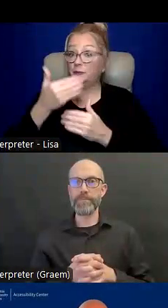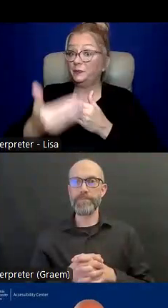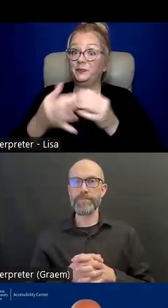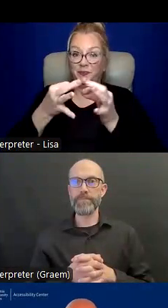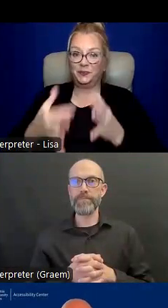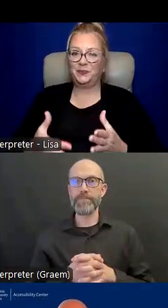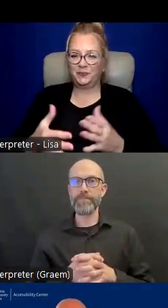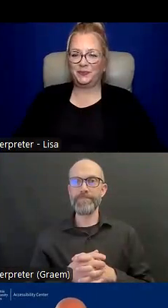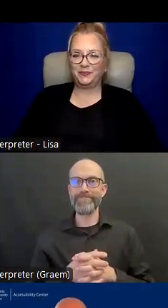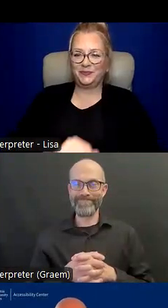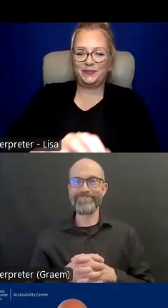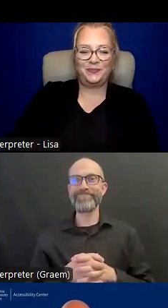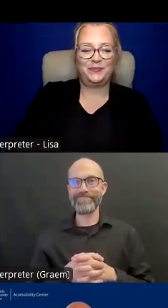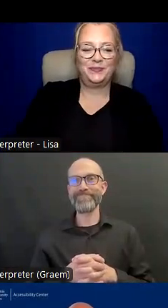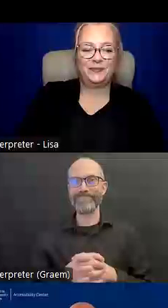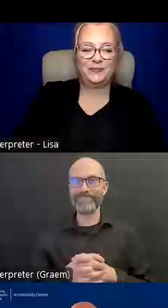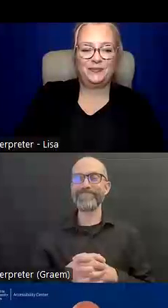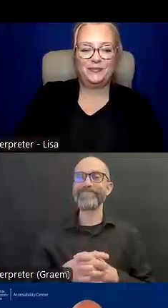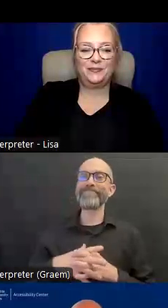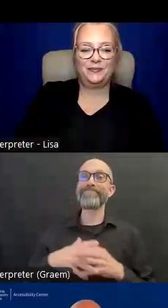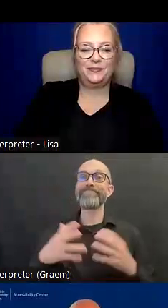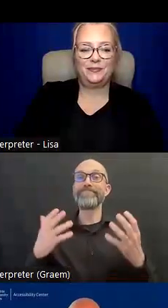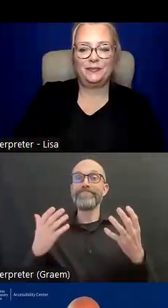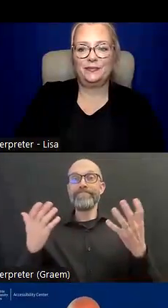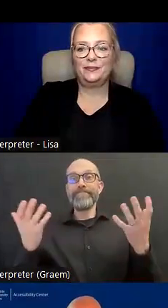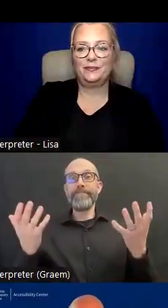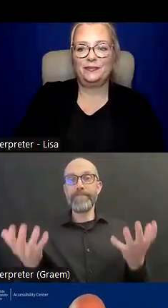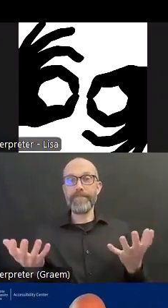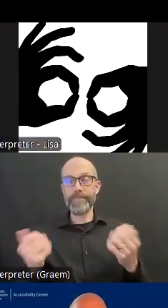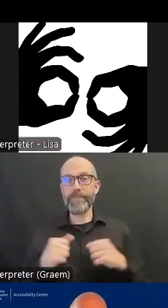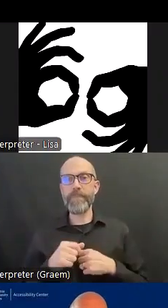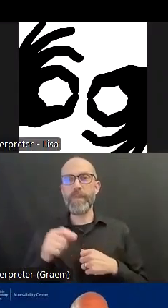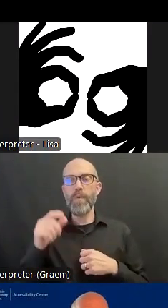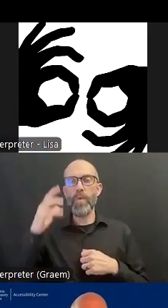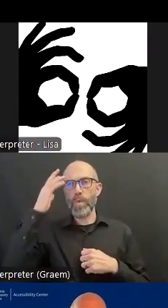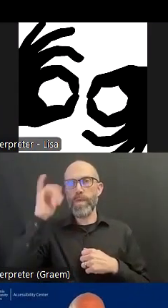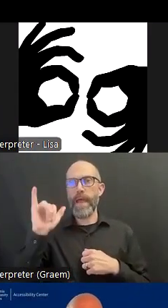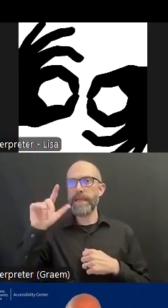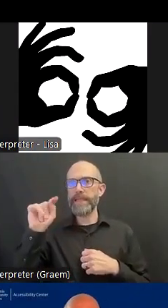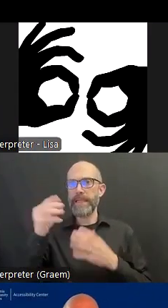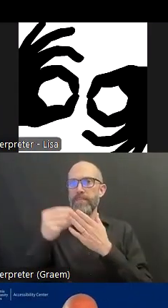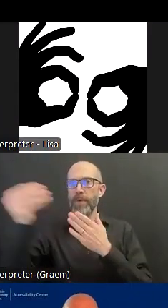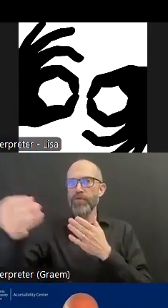So why are we asking for the information that's on the IT Purchase Request Form